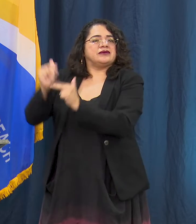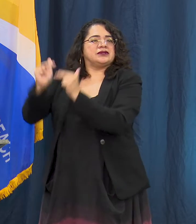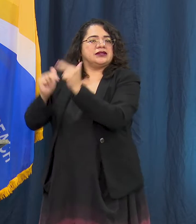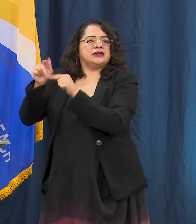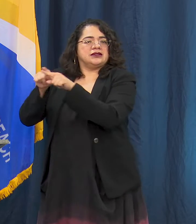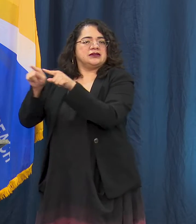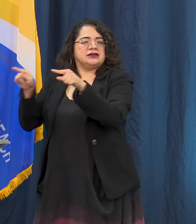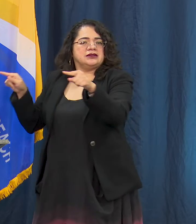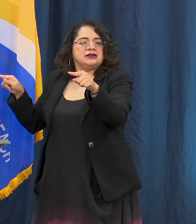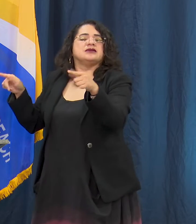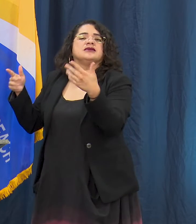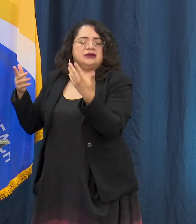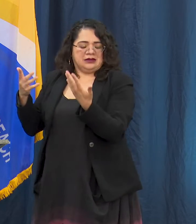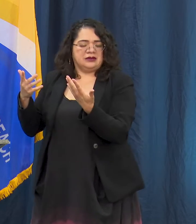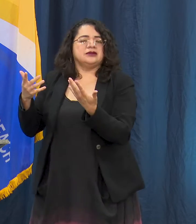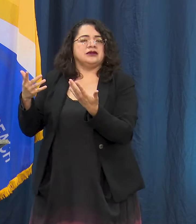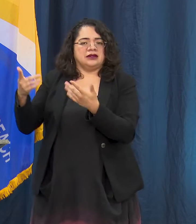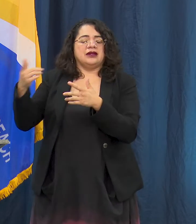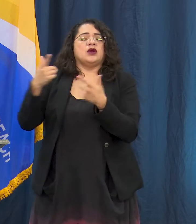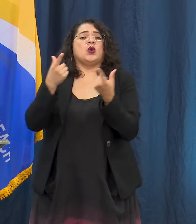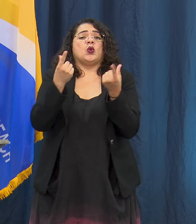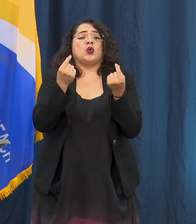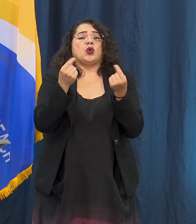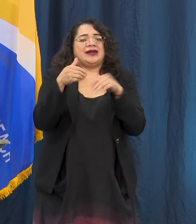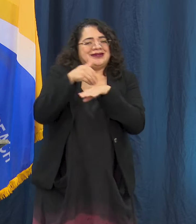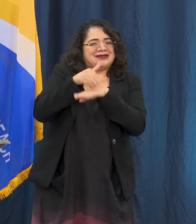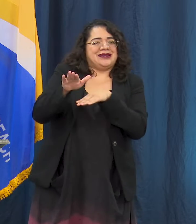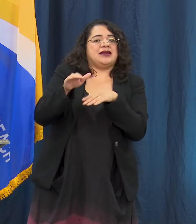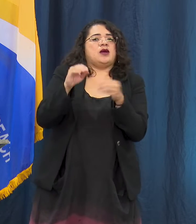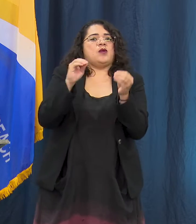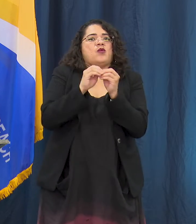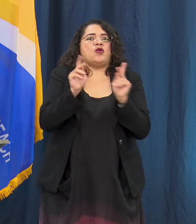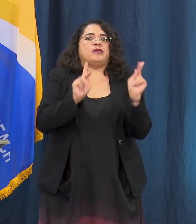those skilled nursing facilities are sending more people to the hospital so